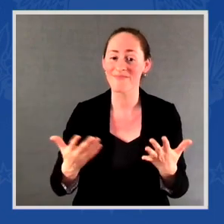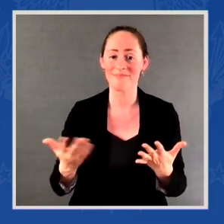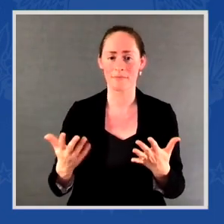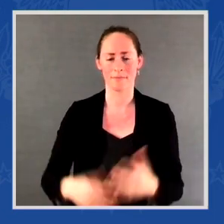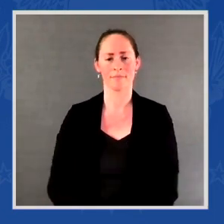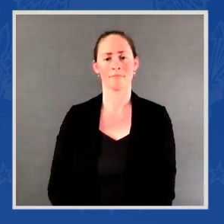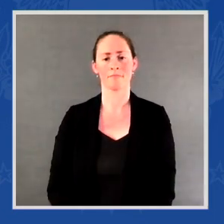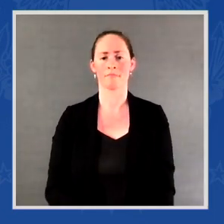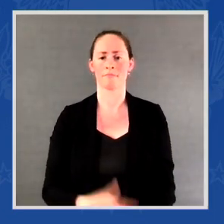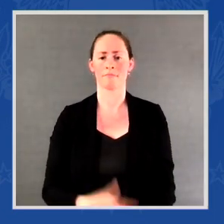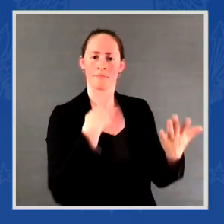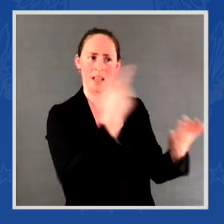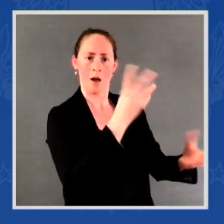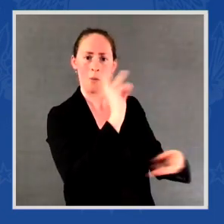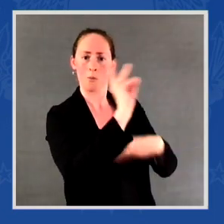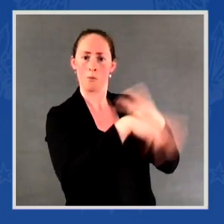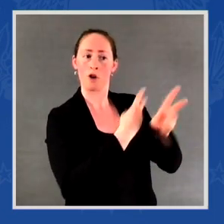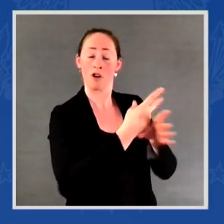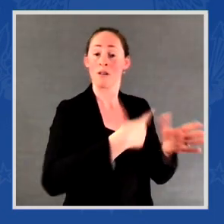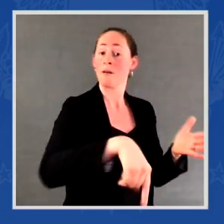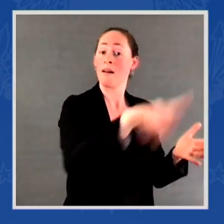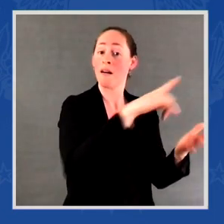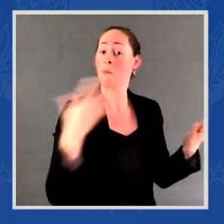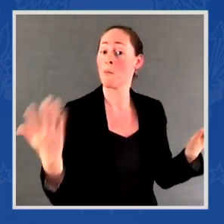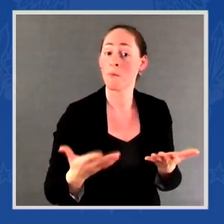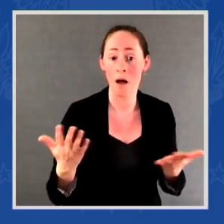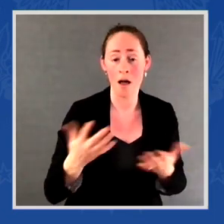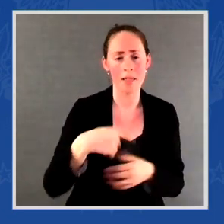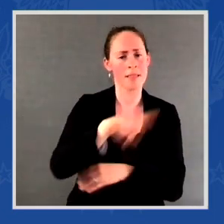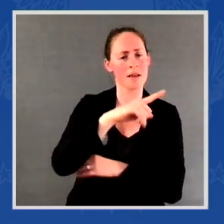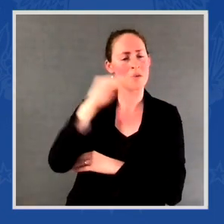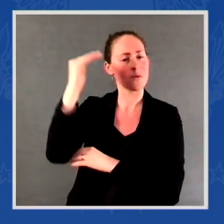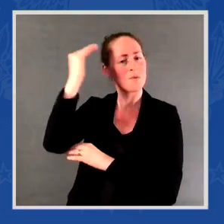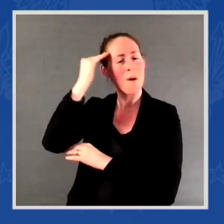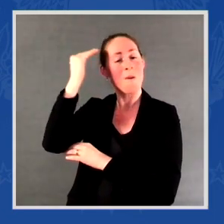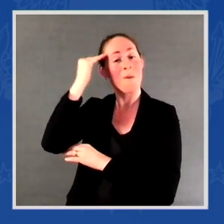that when it comes down to lifesaving initiatives,